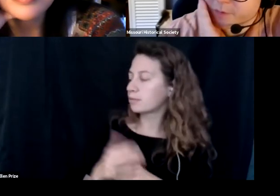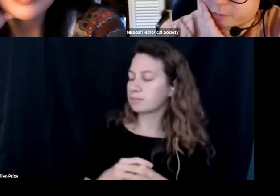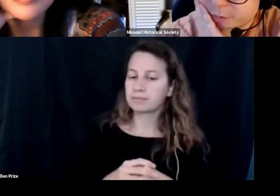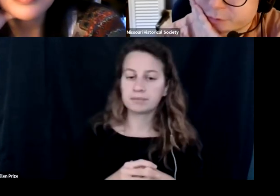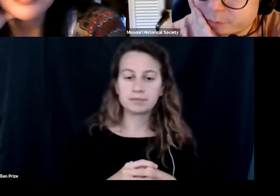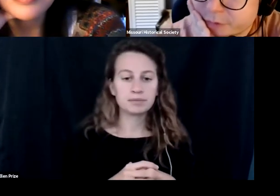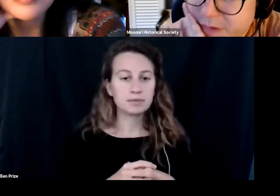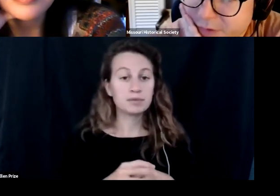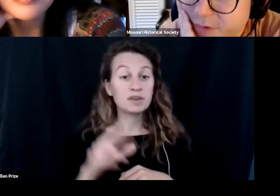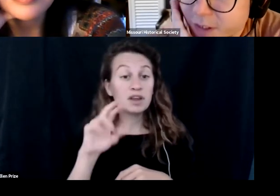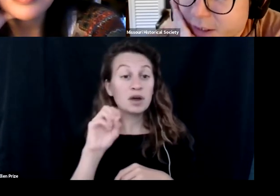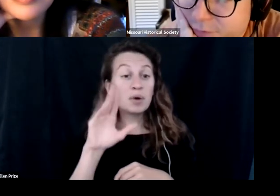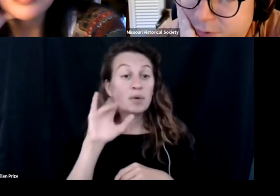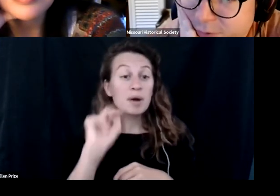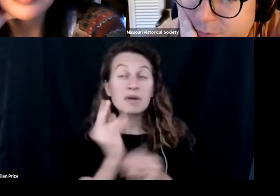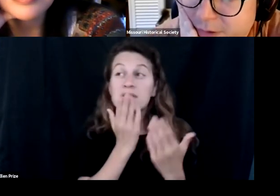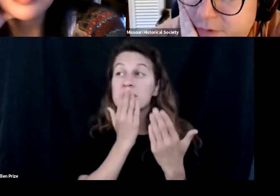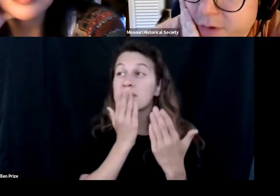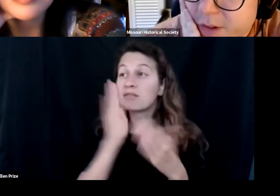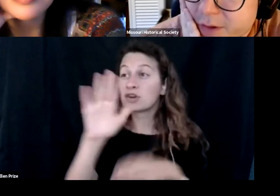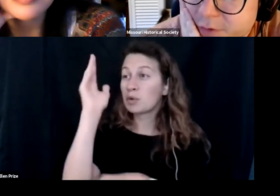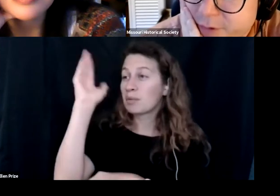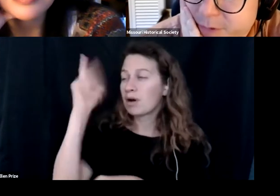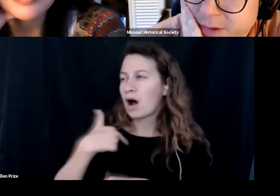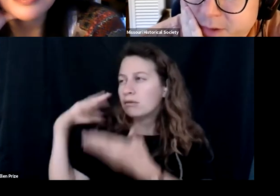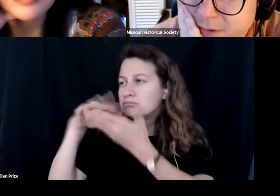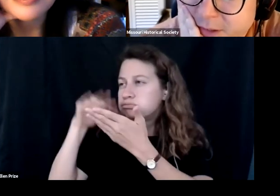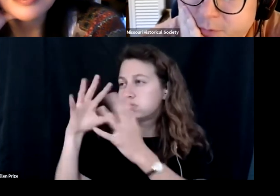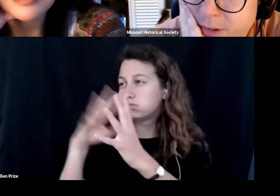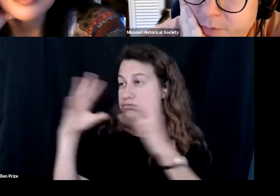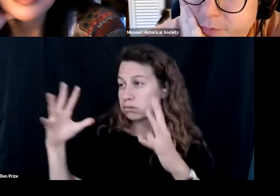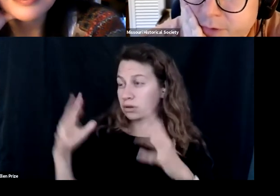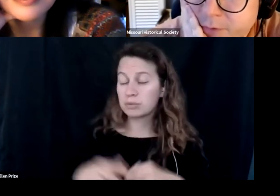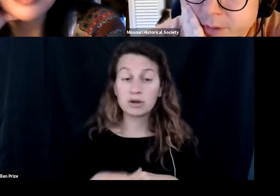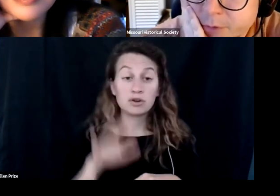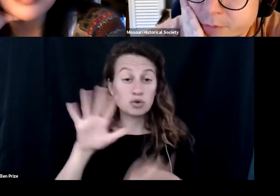some recorded interviews of my aunts and uncles. I have some